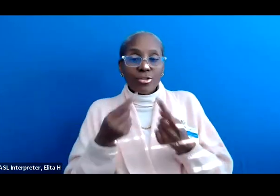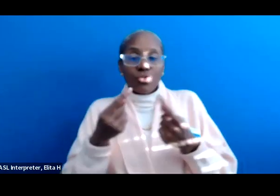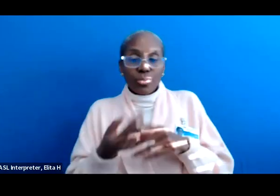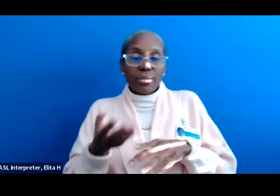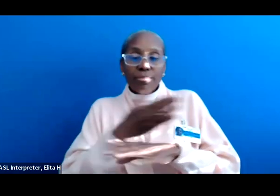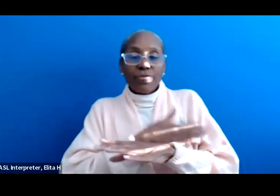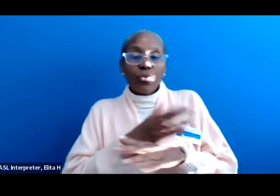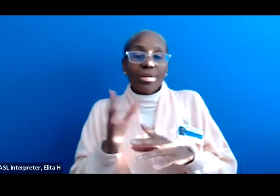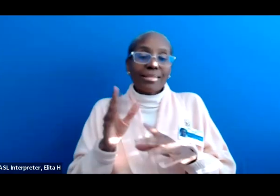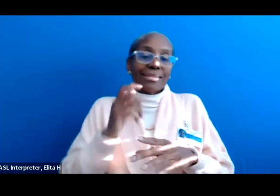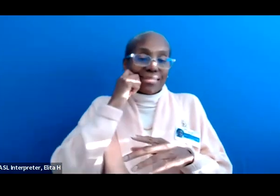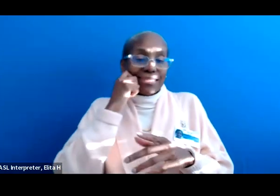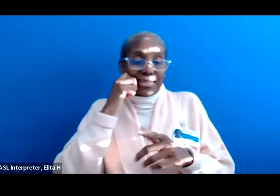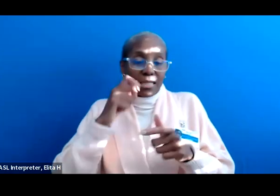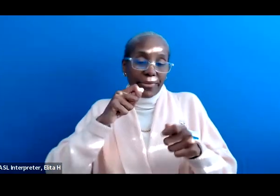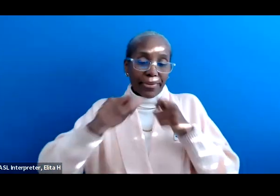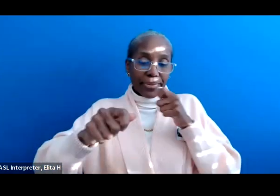not as elastic as it was before.